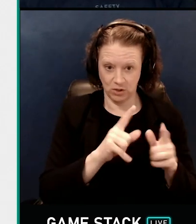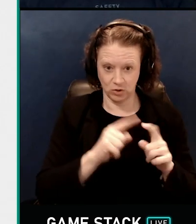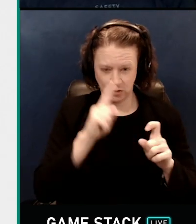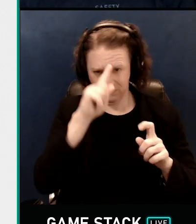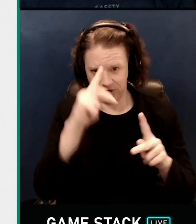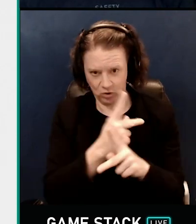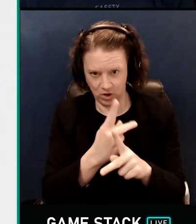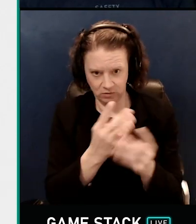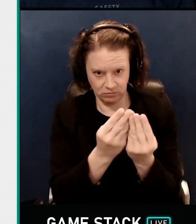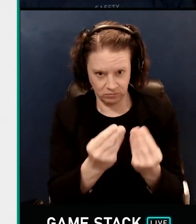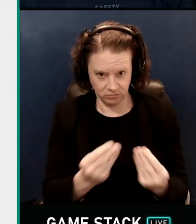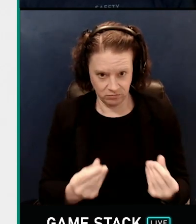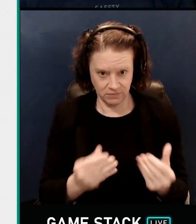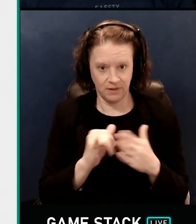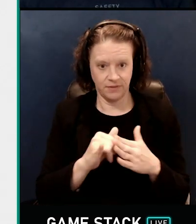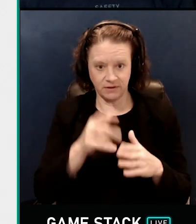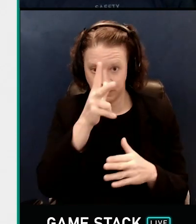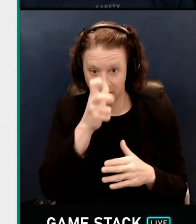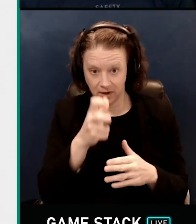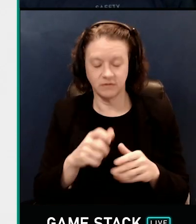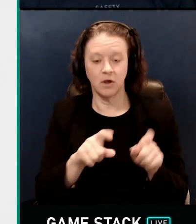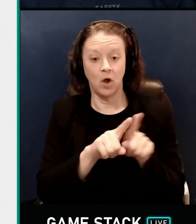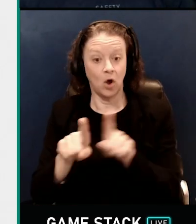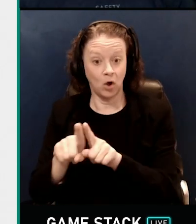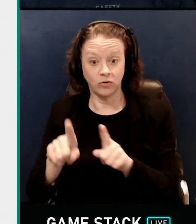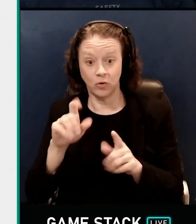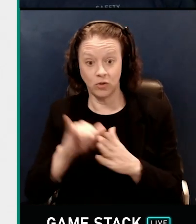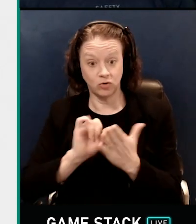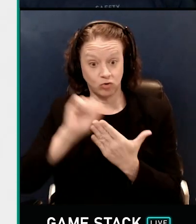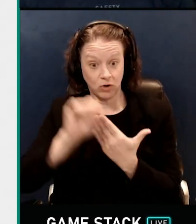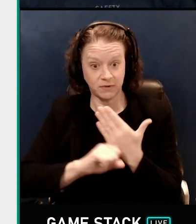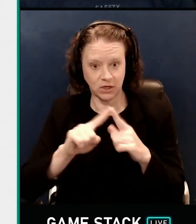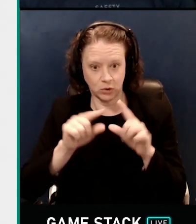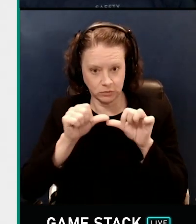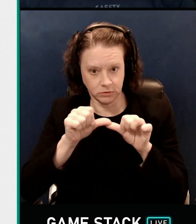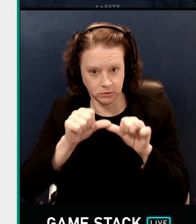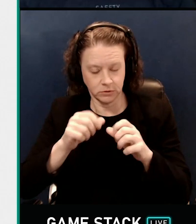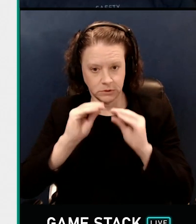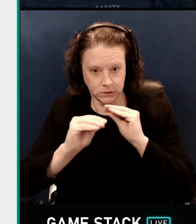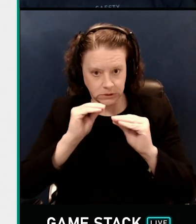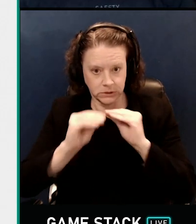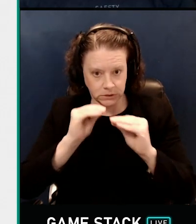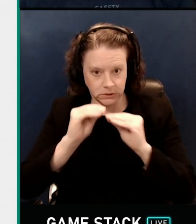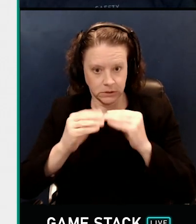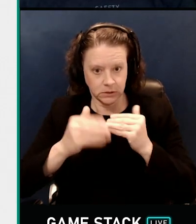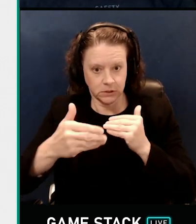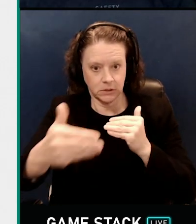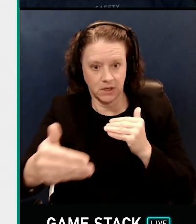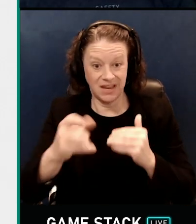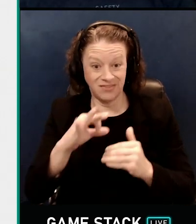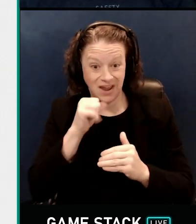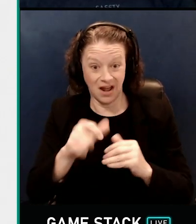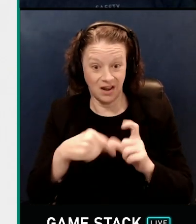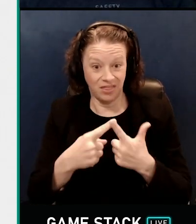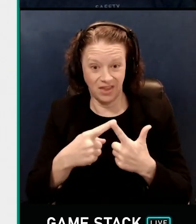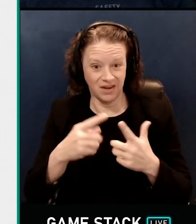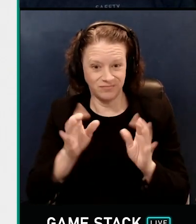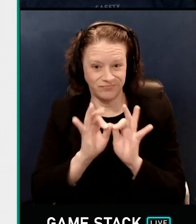These scripts continue to have to be maintained, and if they weren't they would quickly lose value and we wouldn't be able to trust what the bots were doing.